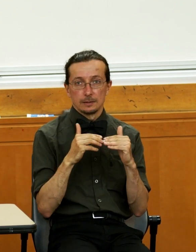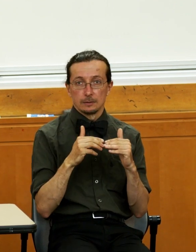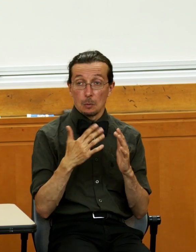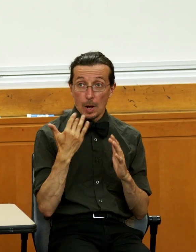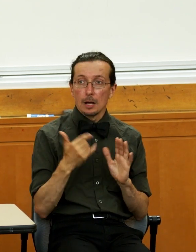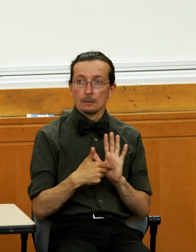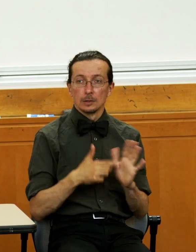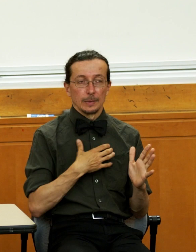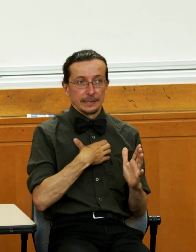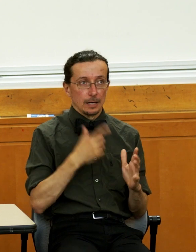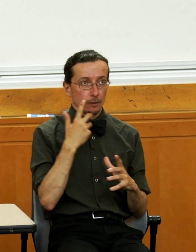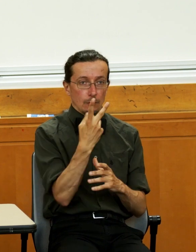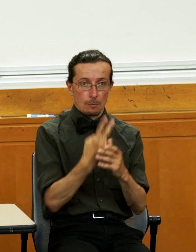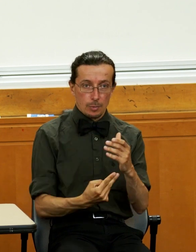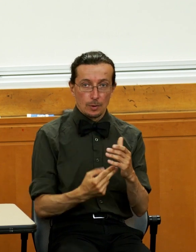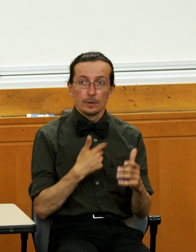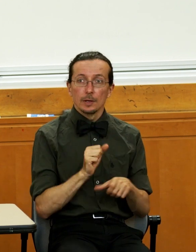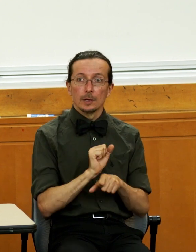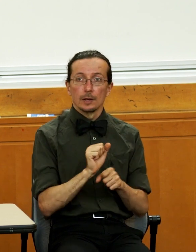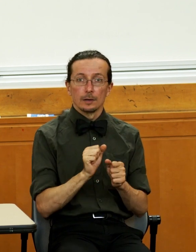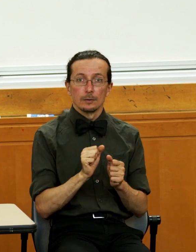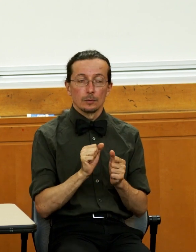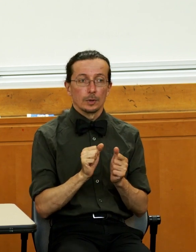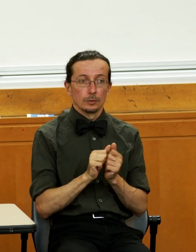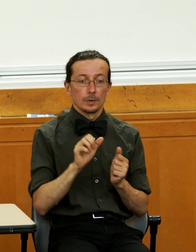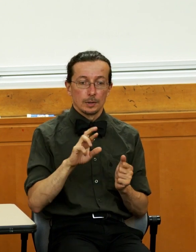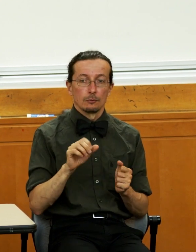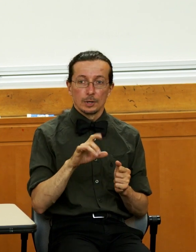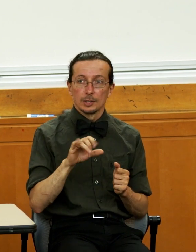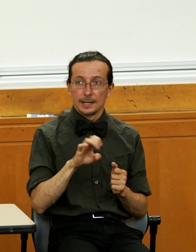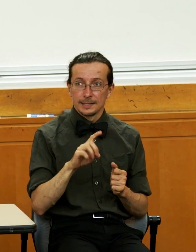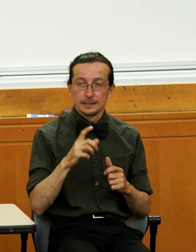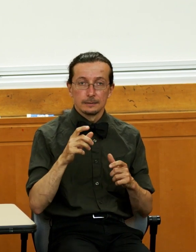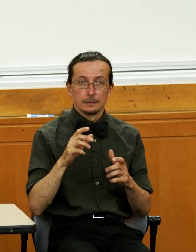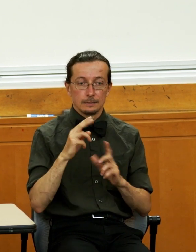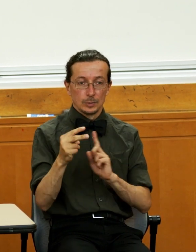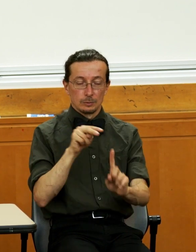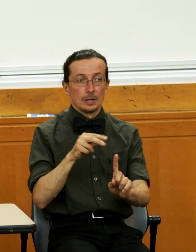disability work with the racialized lens. I understood that, as a lawyer and as someone